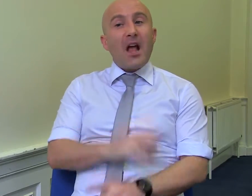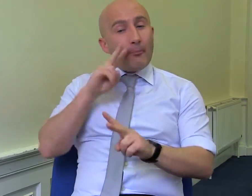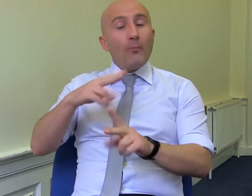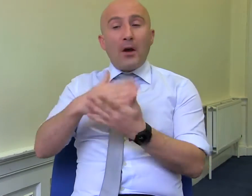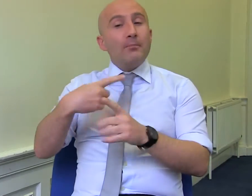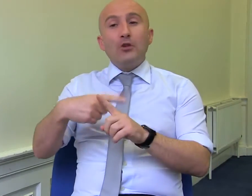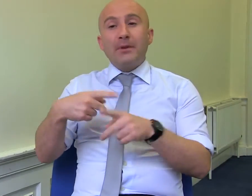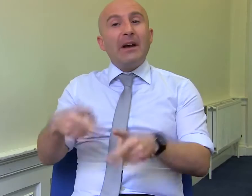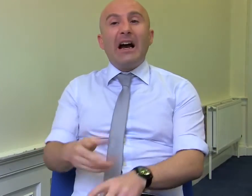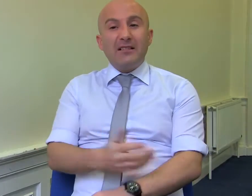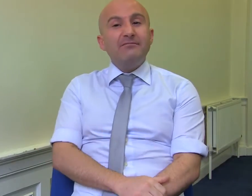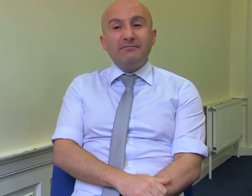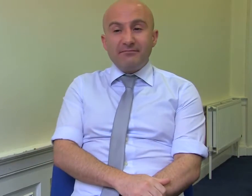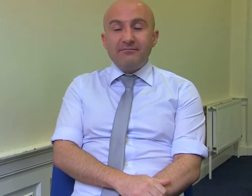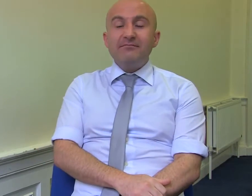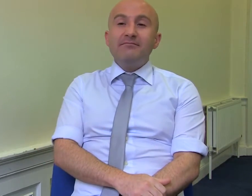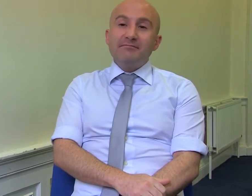so I view deafness in a very positive way.